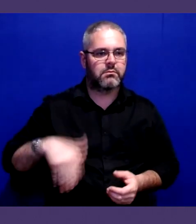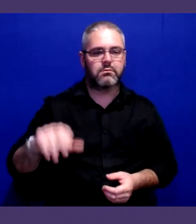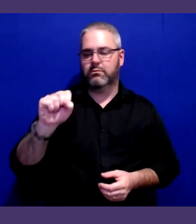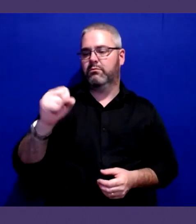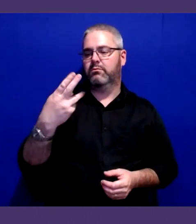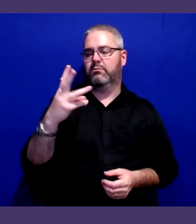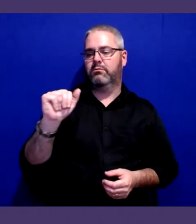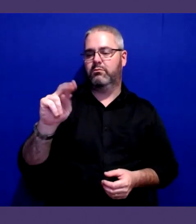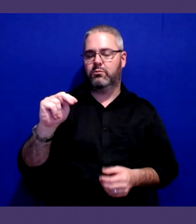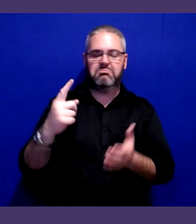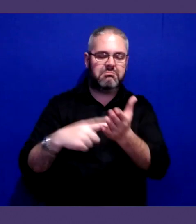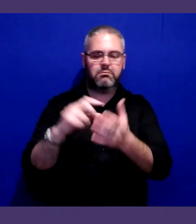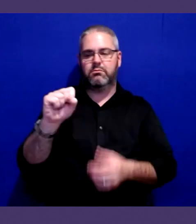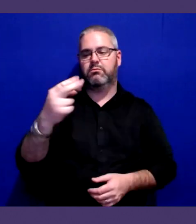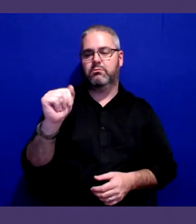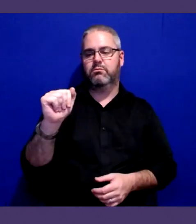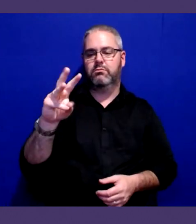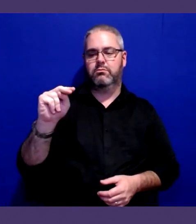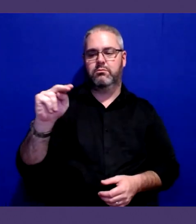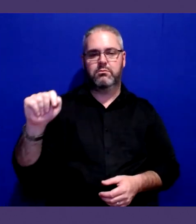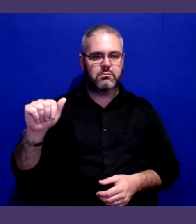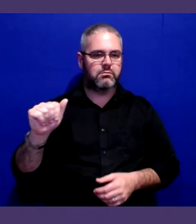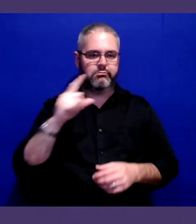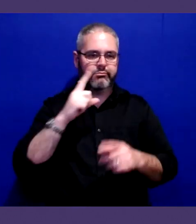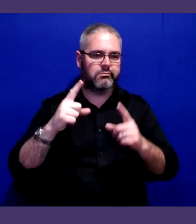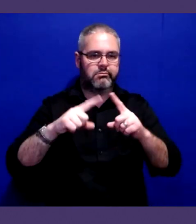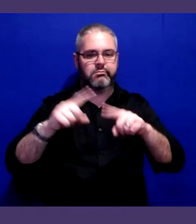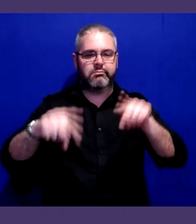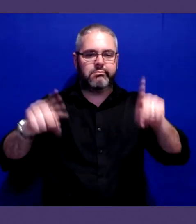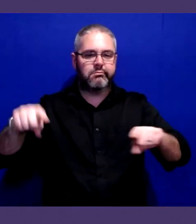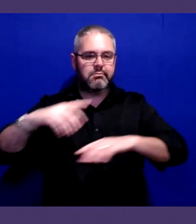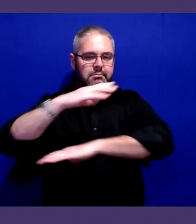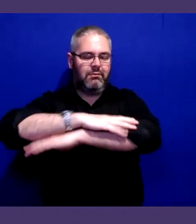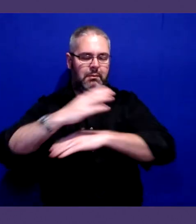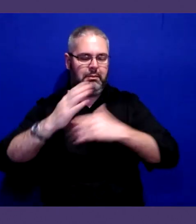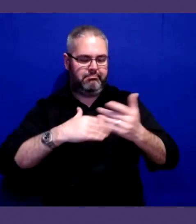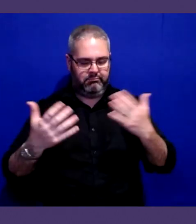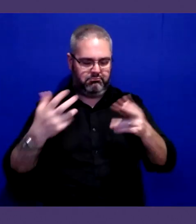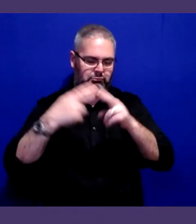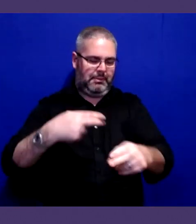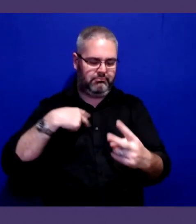on various platforms, but you can call me either. My background is in